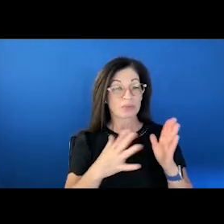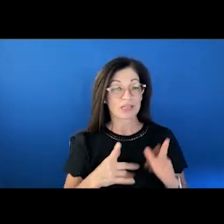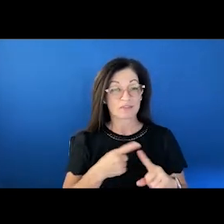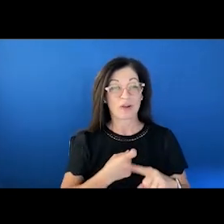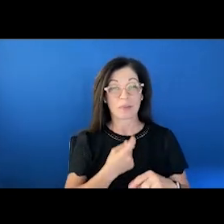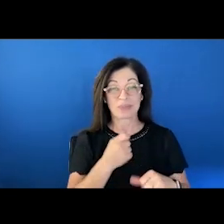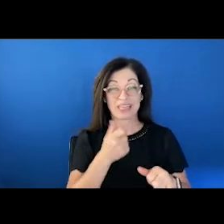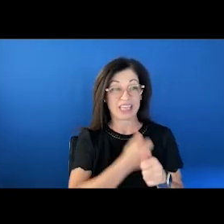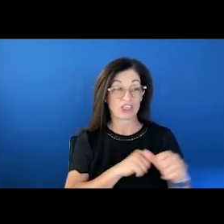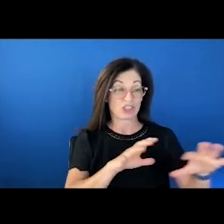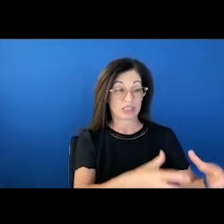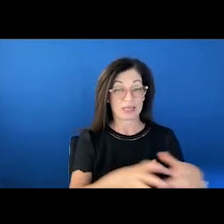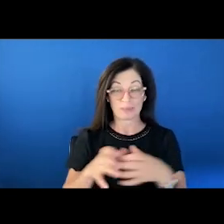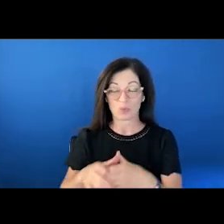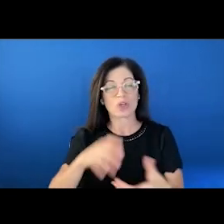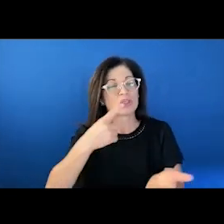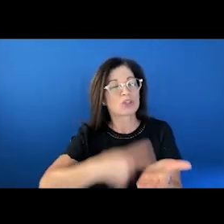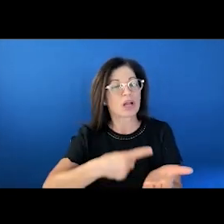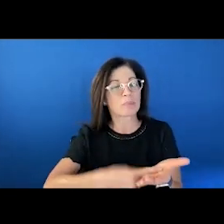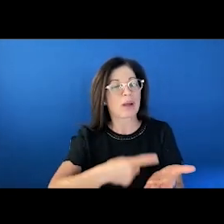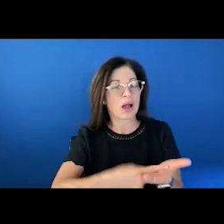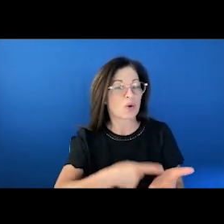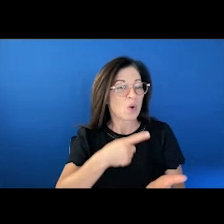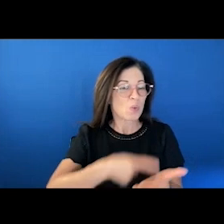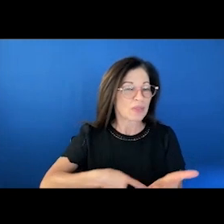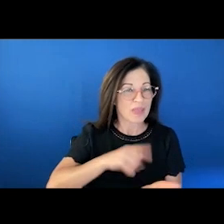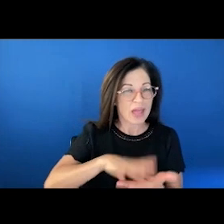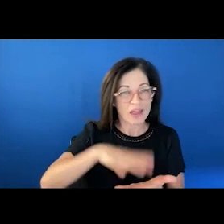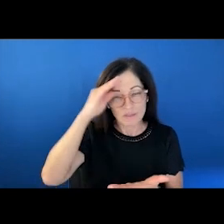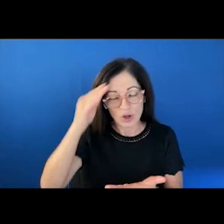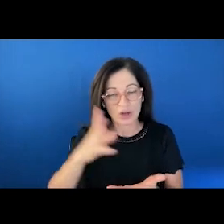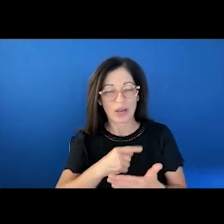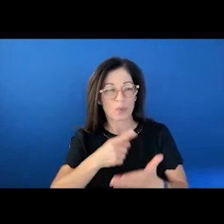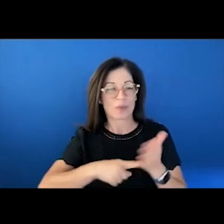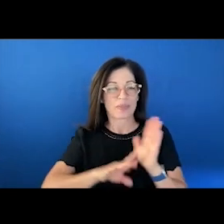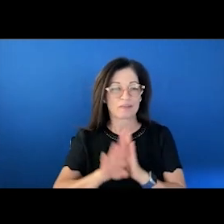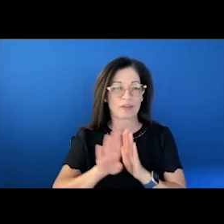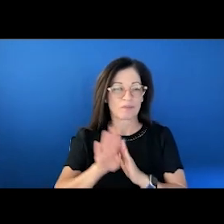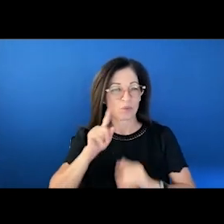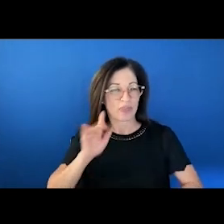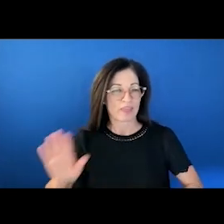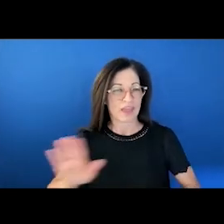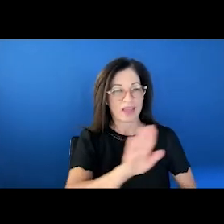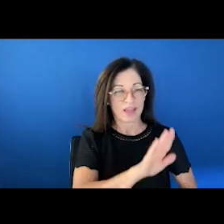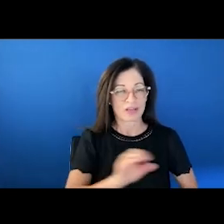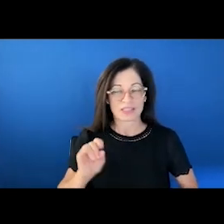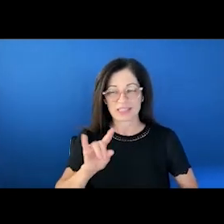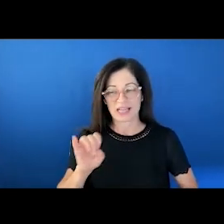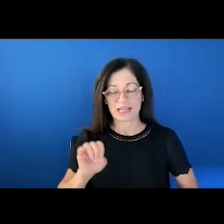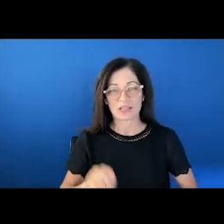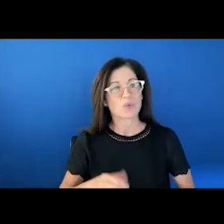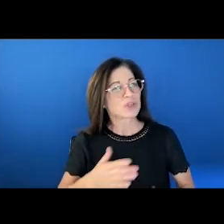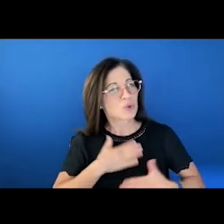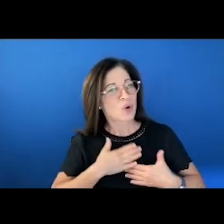website’s development and lessons learned. We are so glad you chose to join us for this